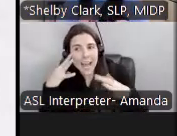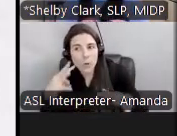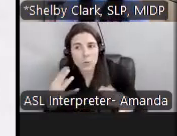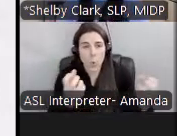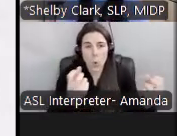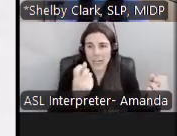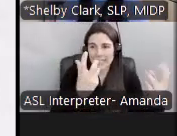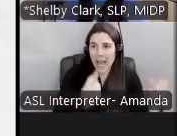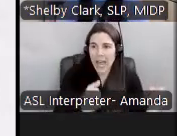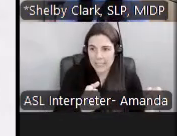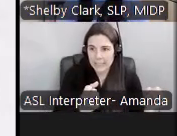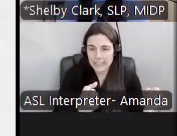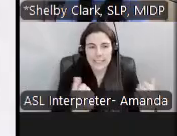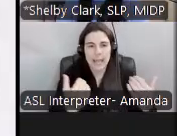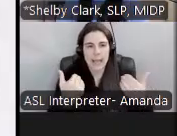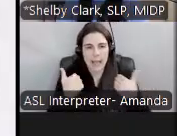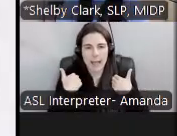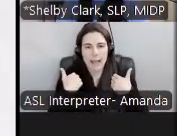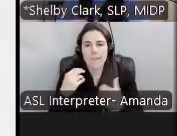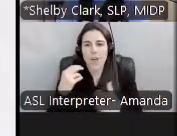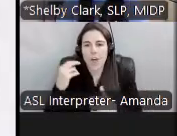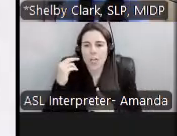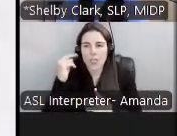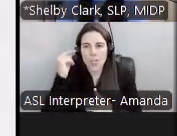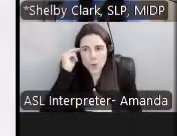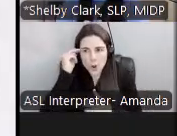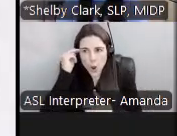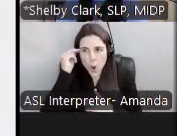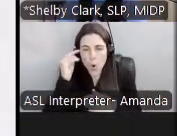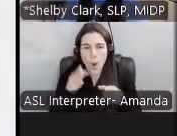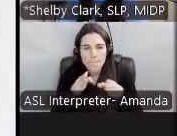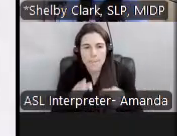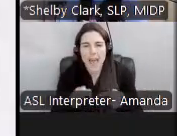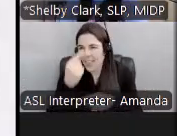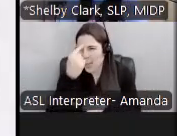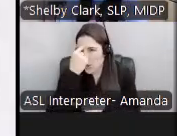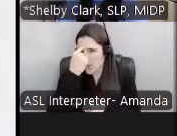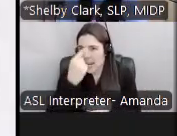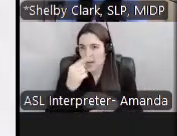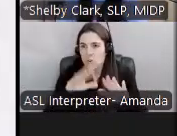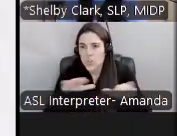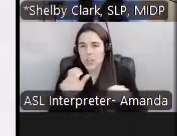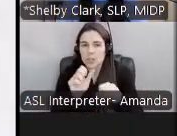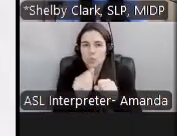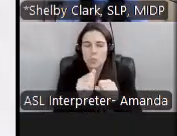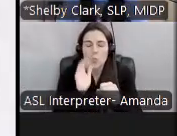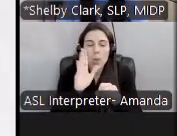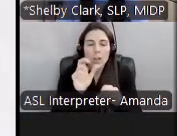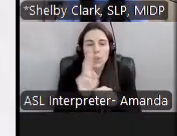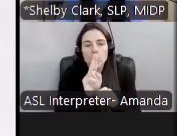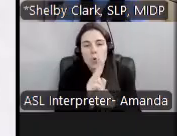lay those neural pathways in the brain the child will use for words, phrases and more complex sentences down the road.